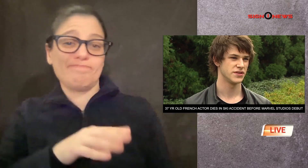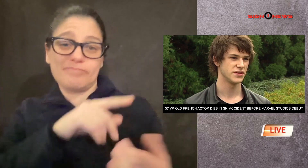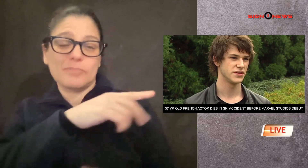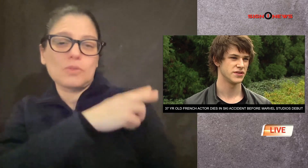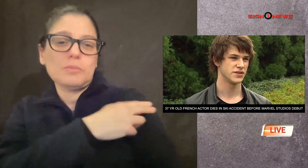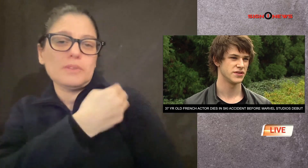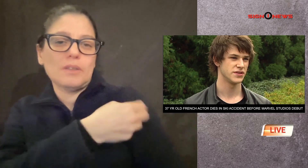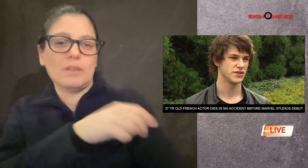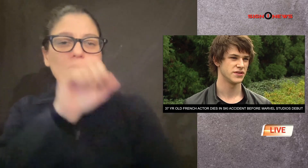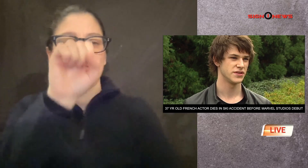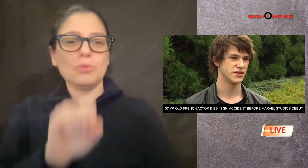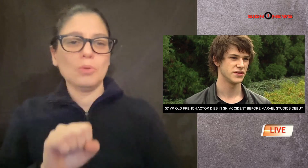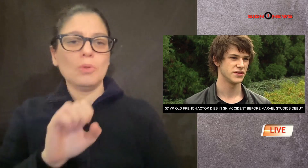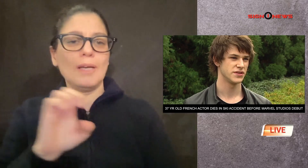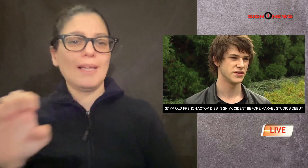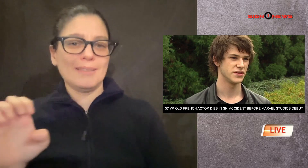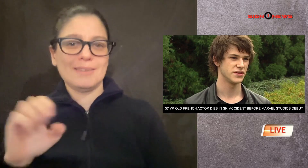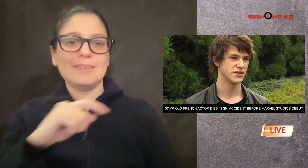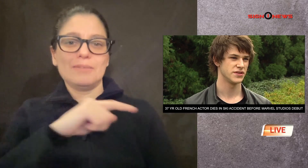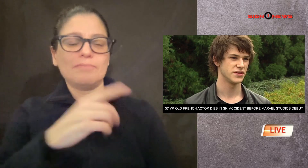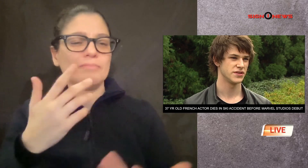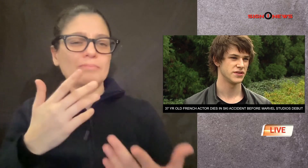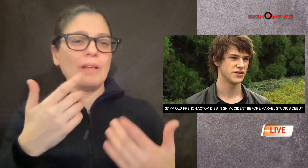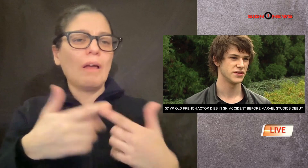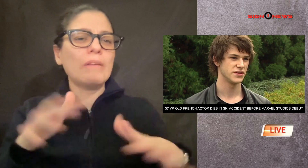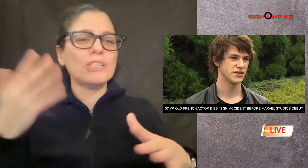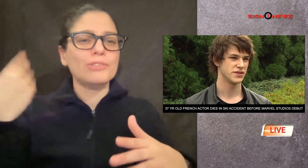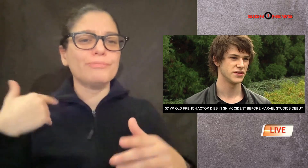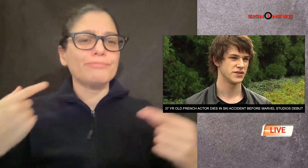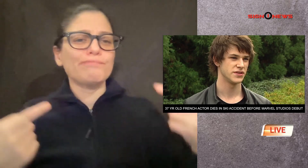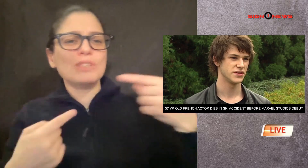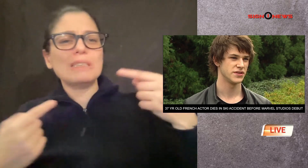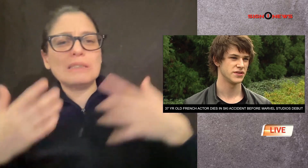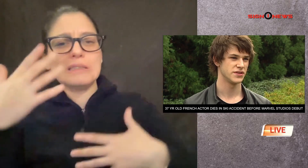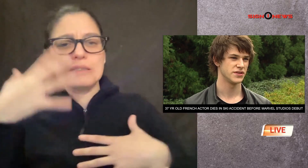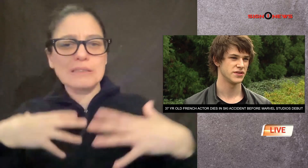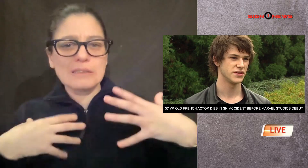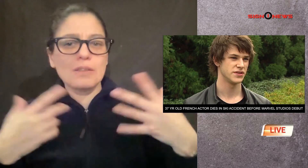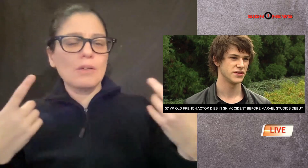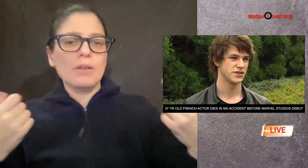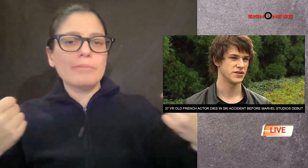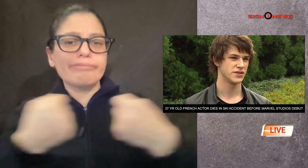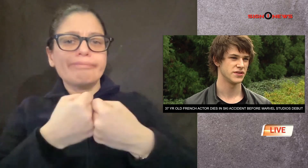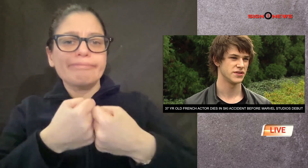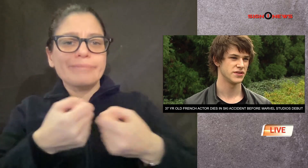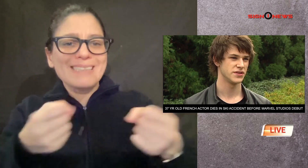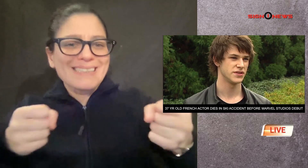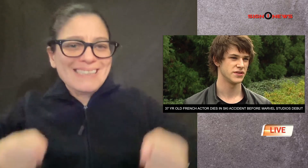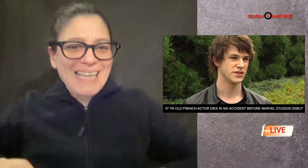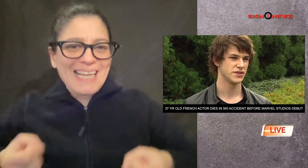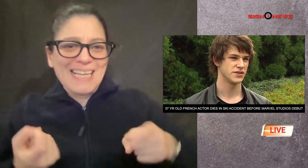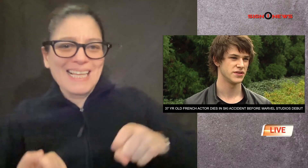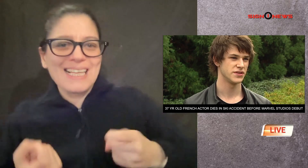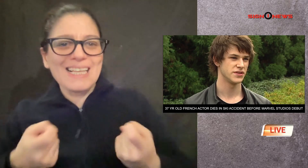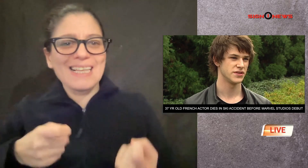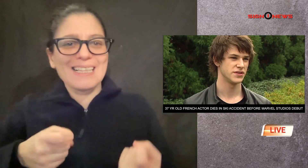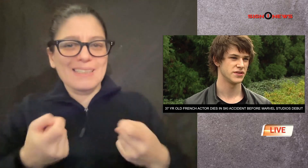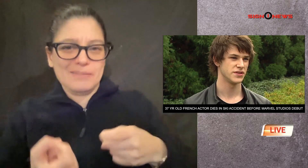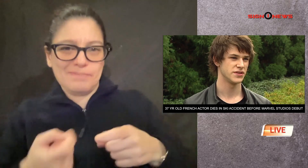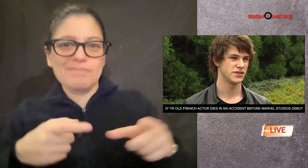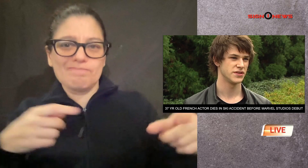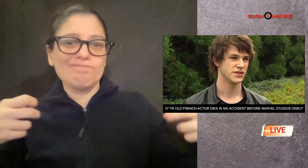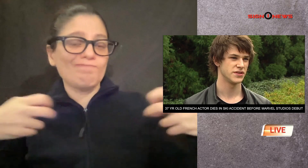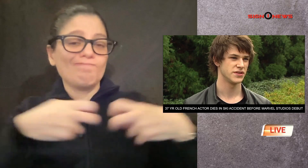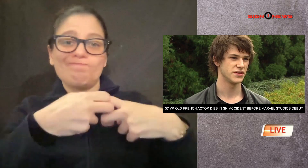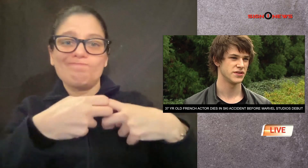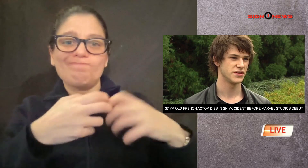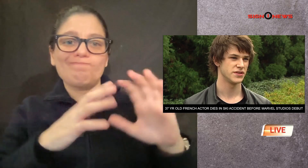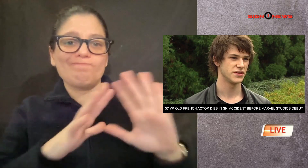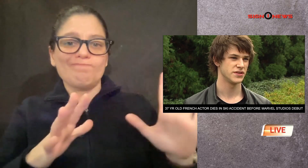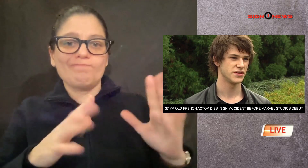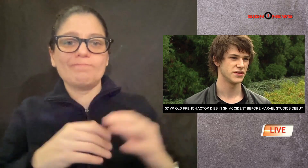French actor Gaspard Ulliel died in a southeastern France hospital from injuries he suffered